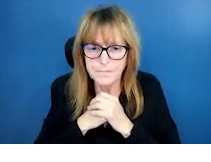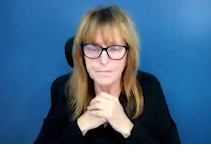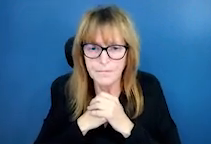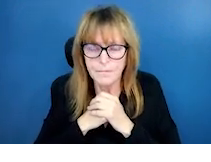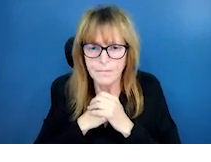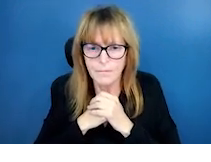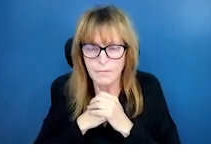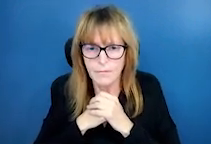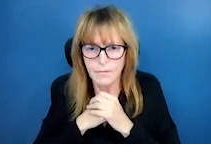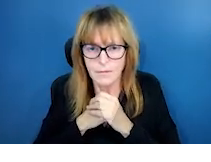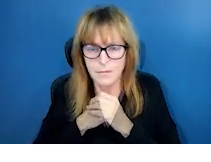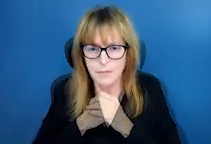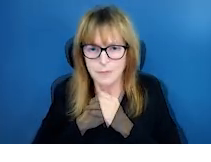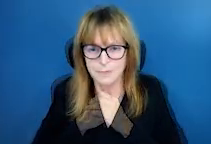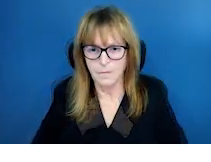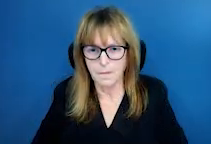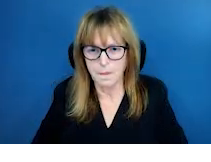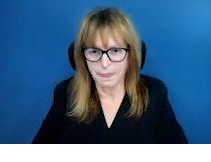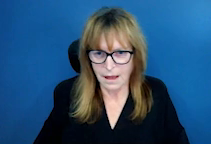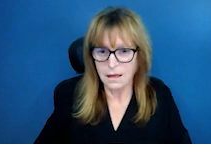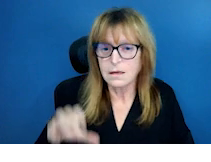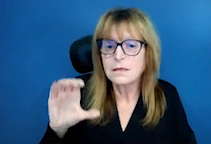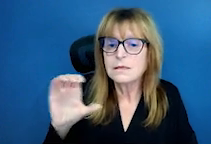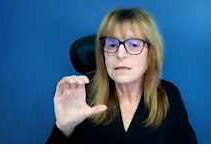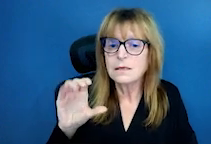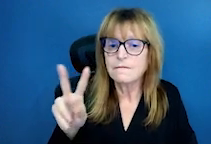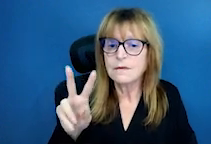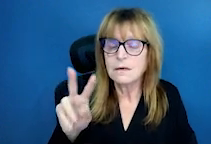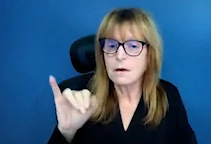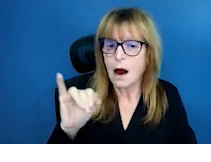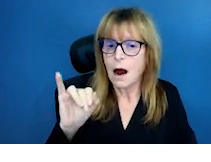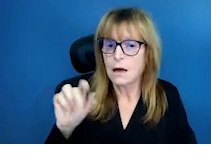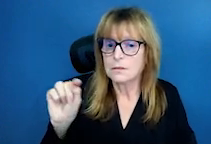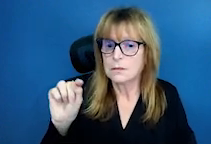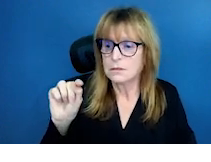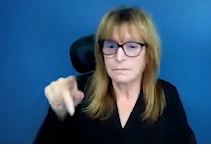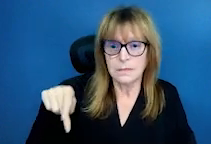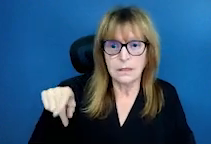The CVITP Grant helps community organizations increase their free tax-filing services.